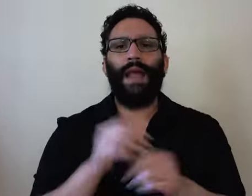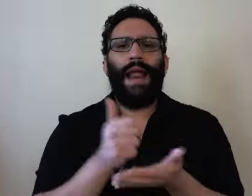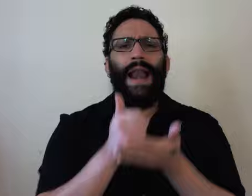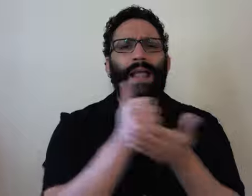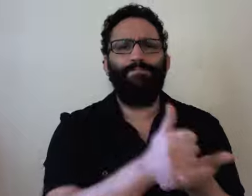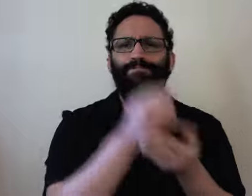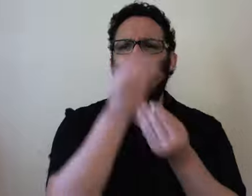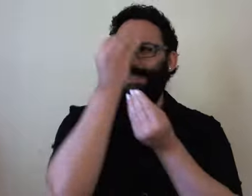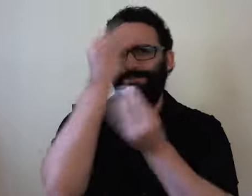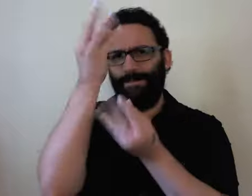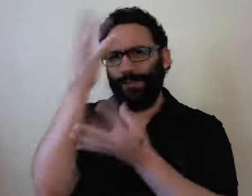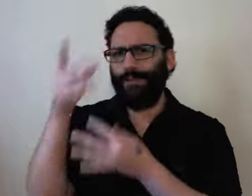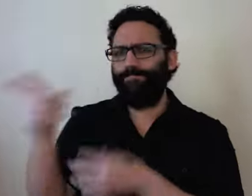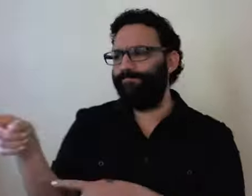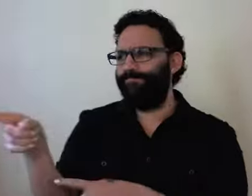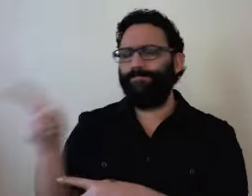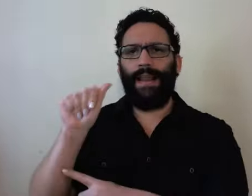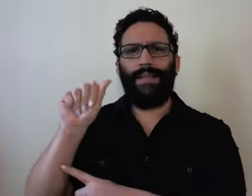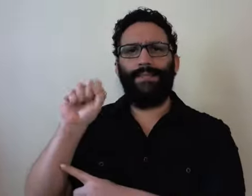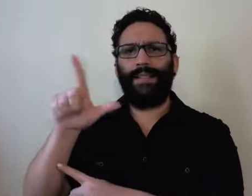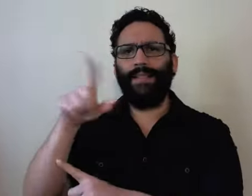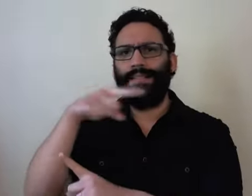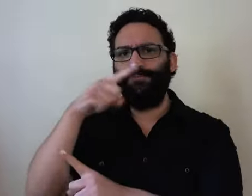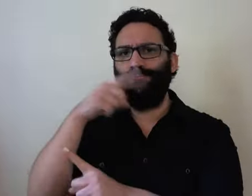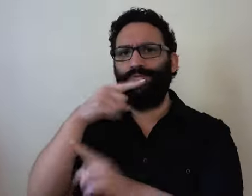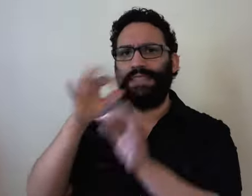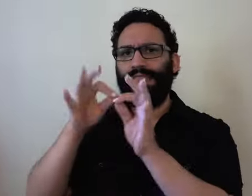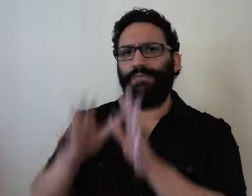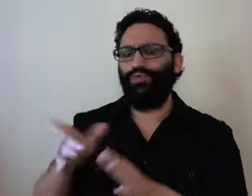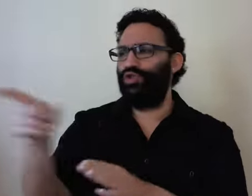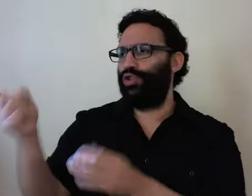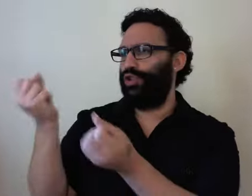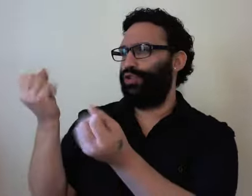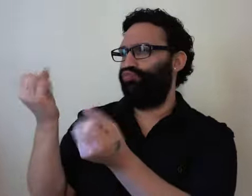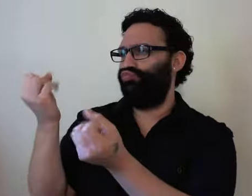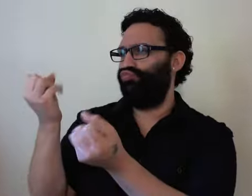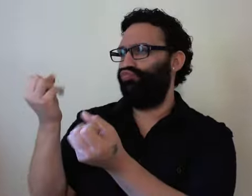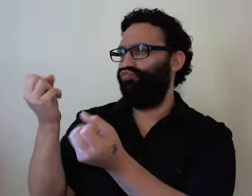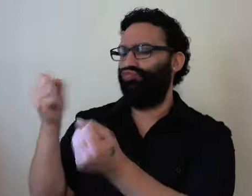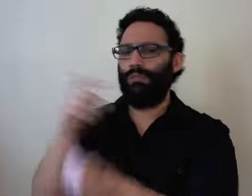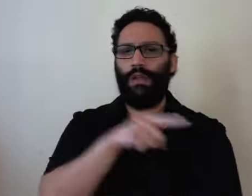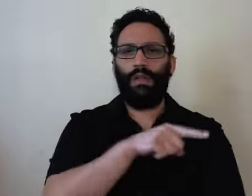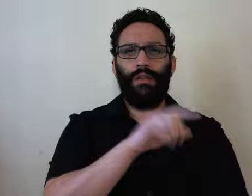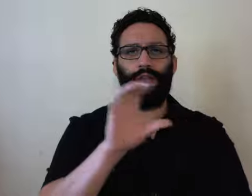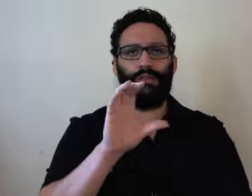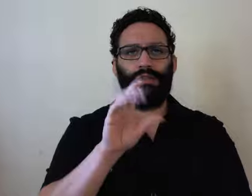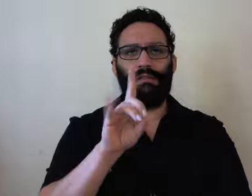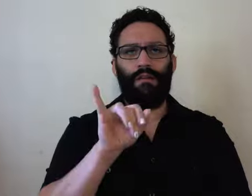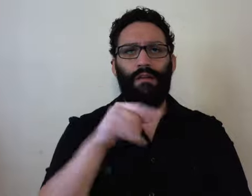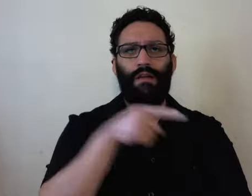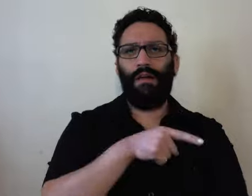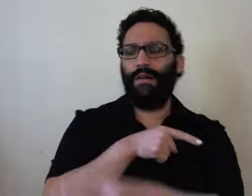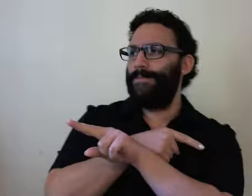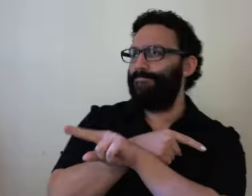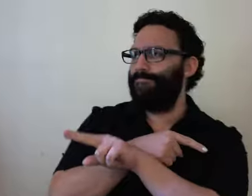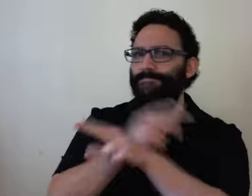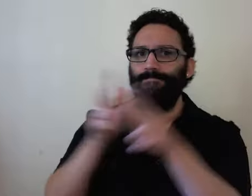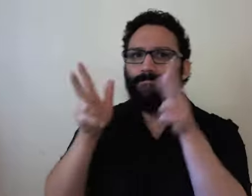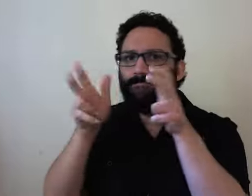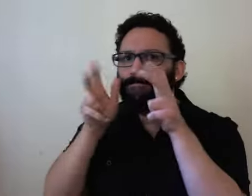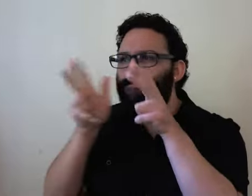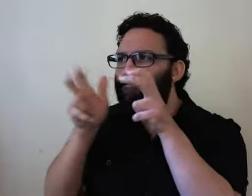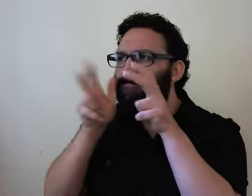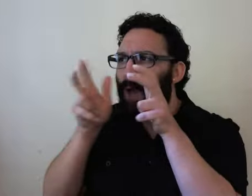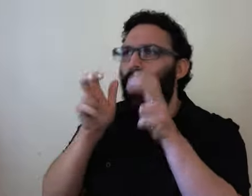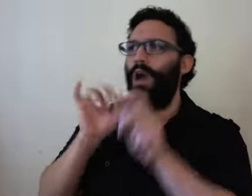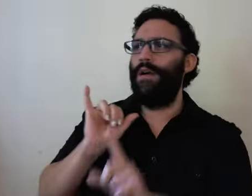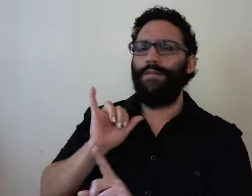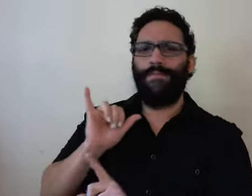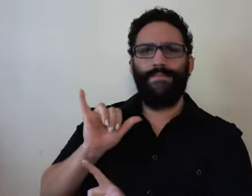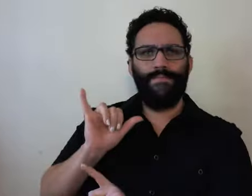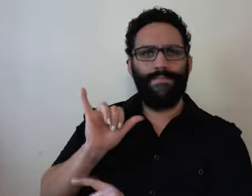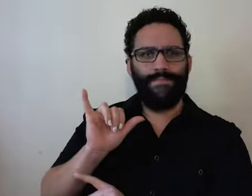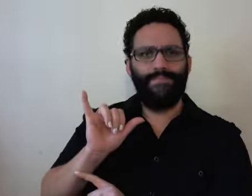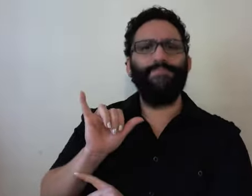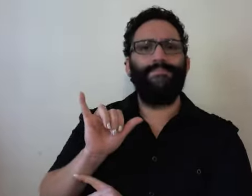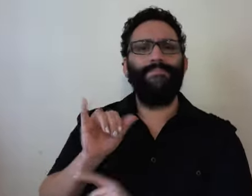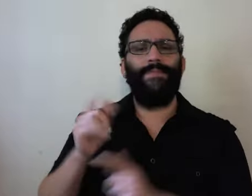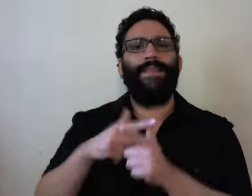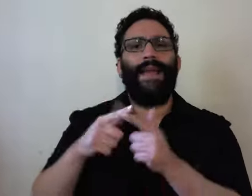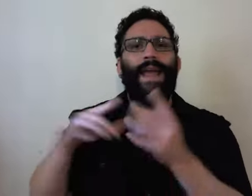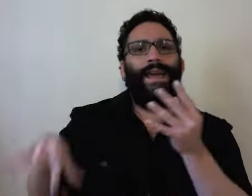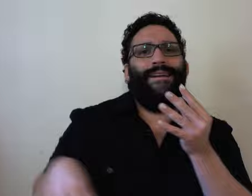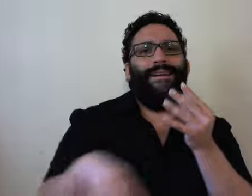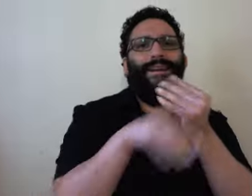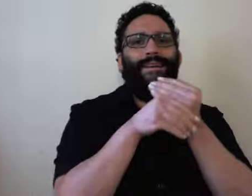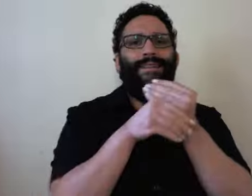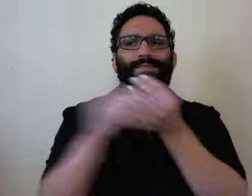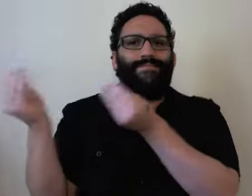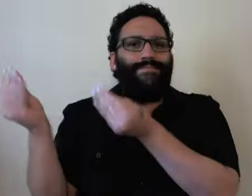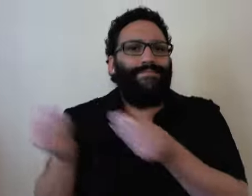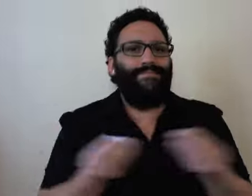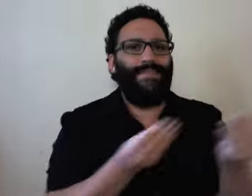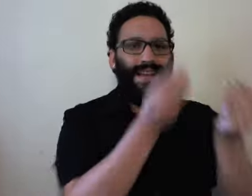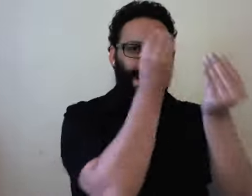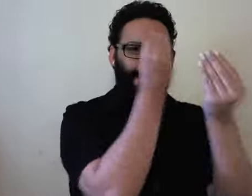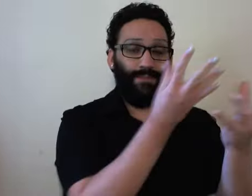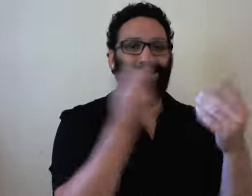hearing interpreters sign and then adding to that information by expanding on what it is said.